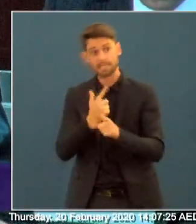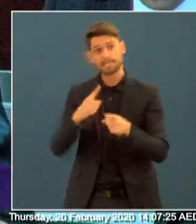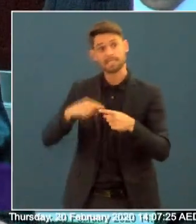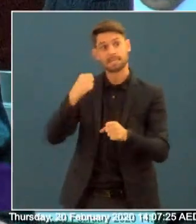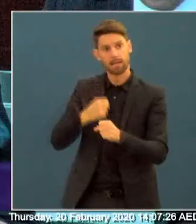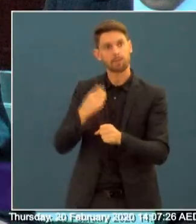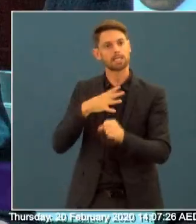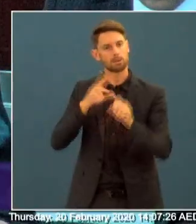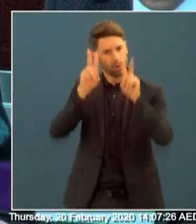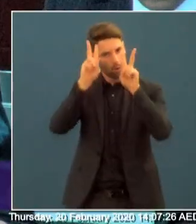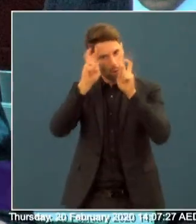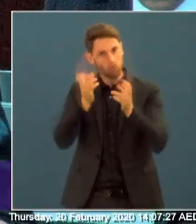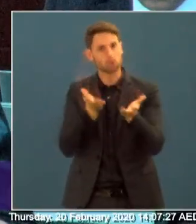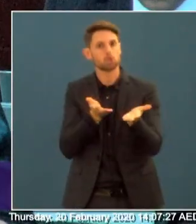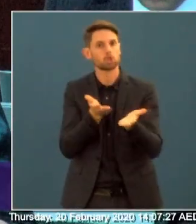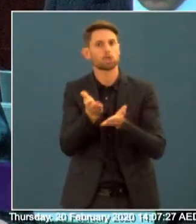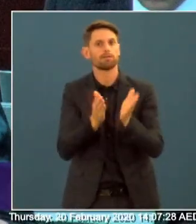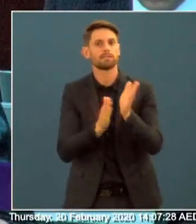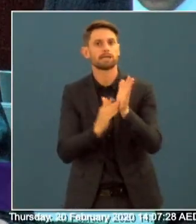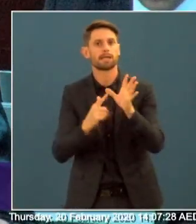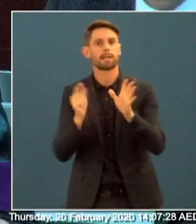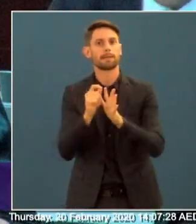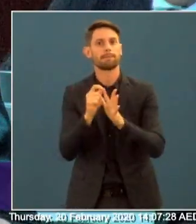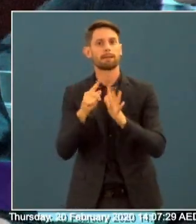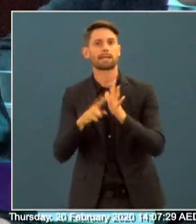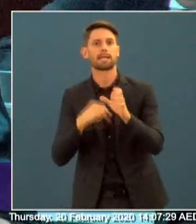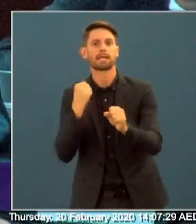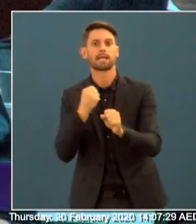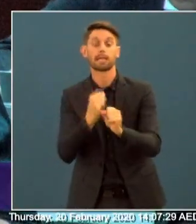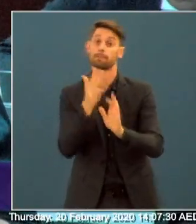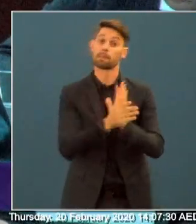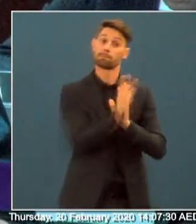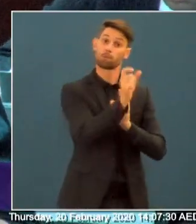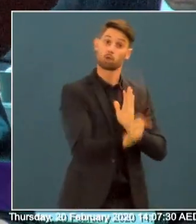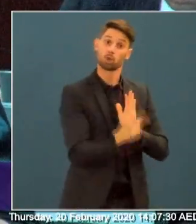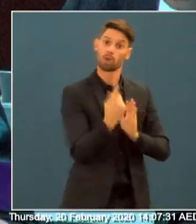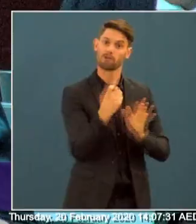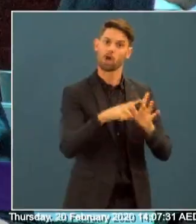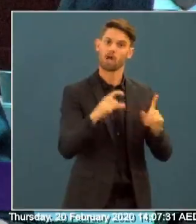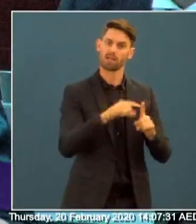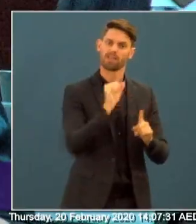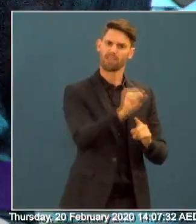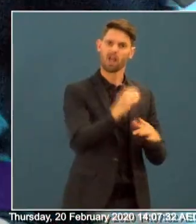to assist the identification of gaps of intellectual disability, health and mental health services.